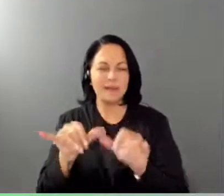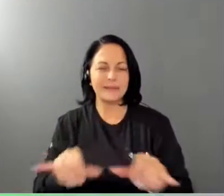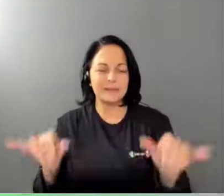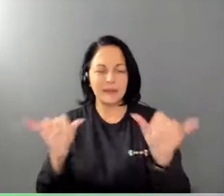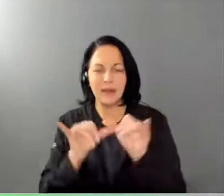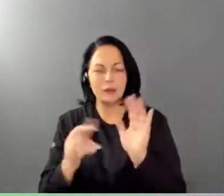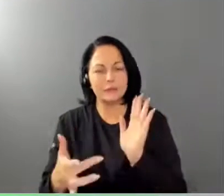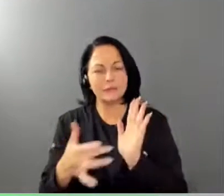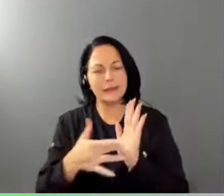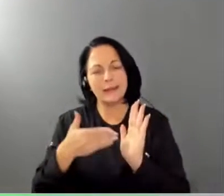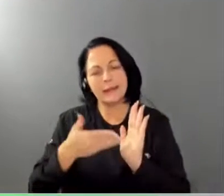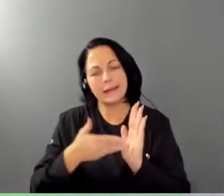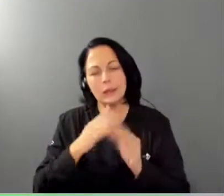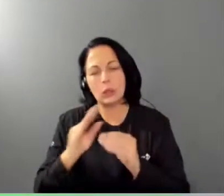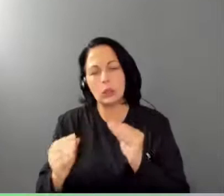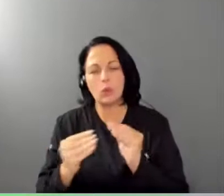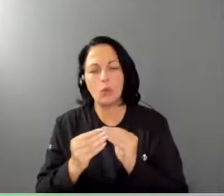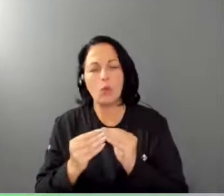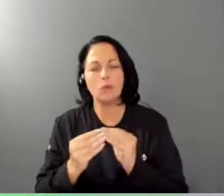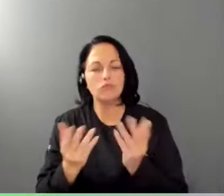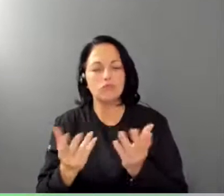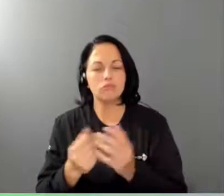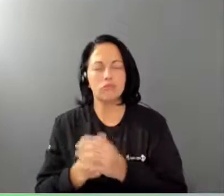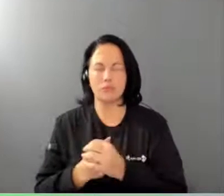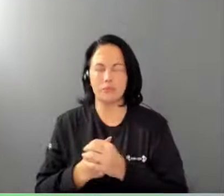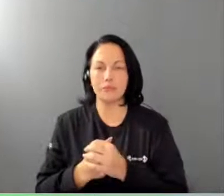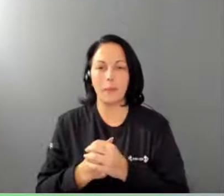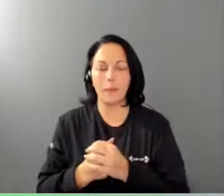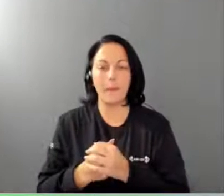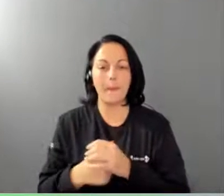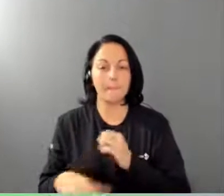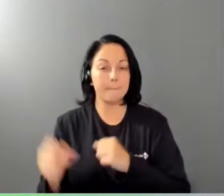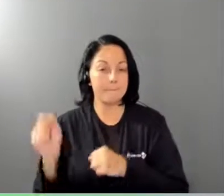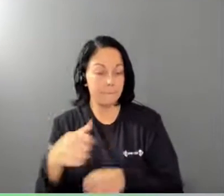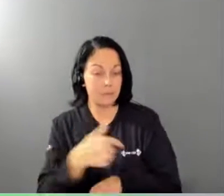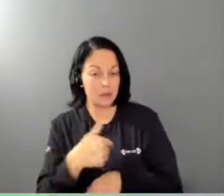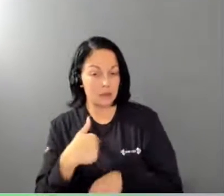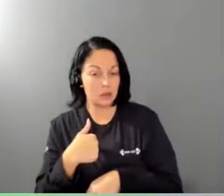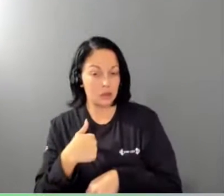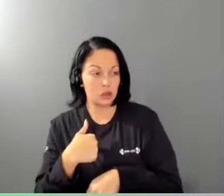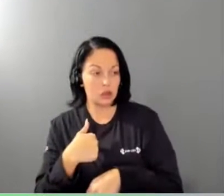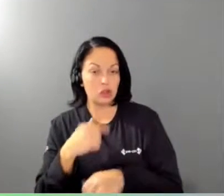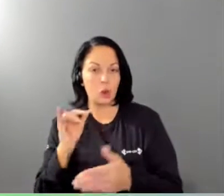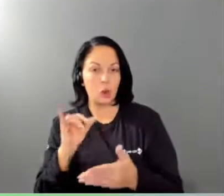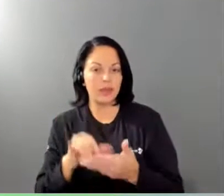non descriptive link texts or were you just following the standards like the click here